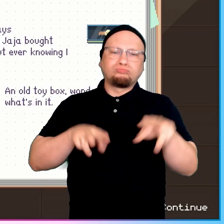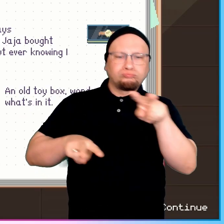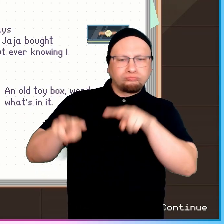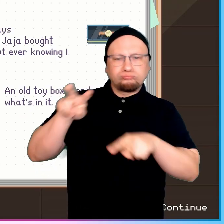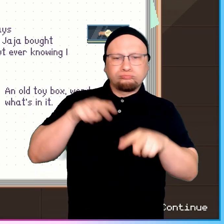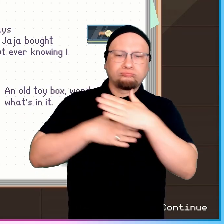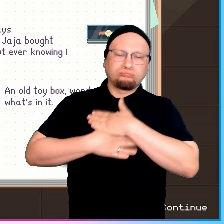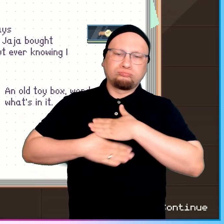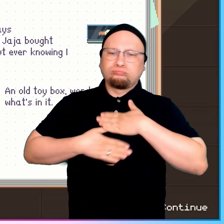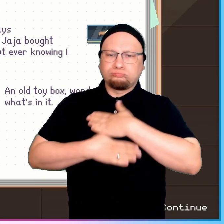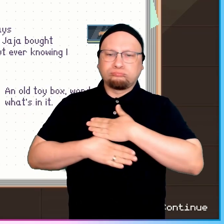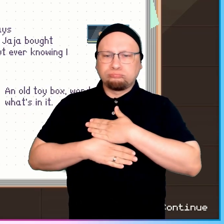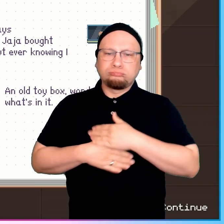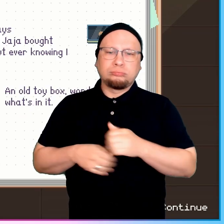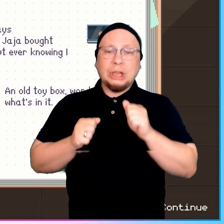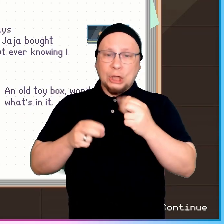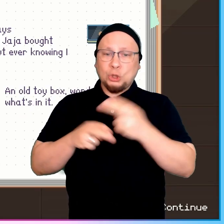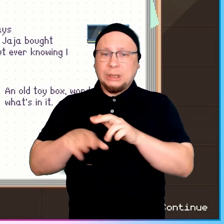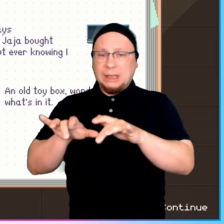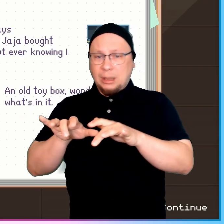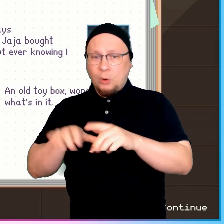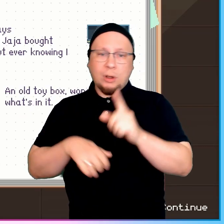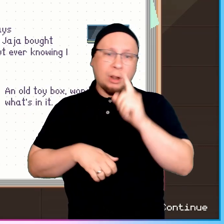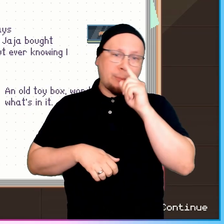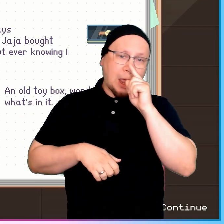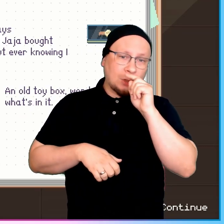whether it’s through keyboard, mouse, or the controller.